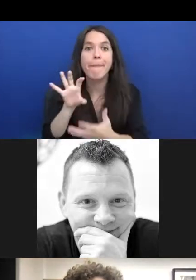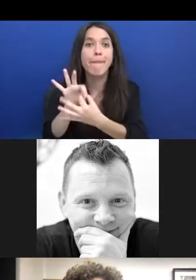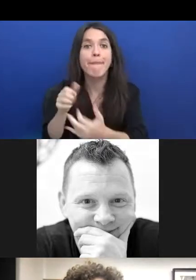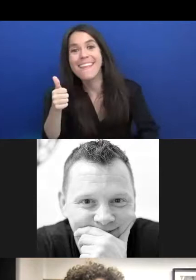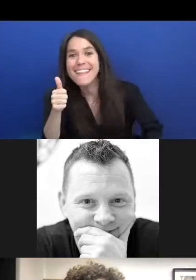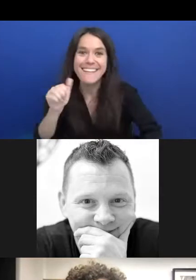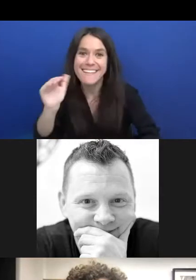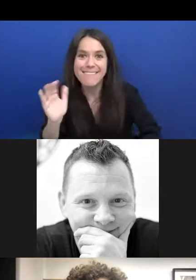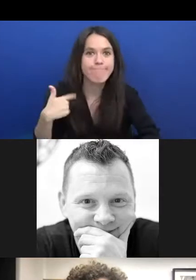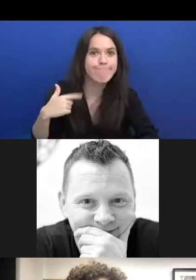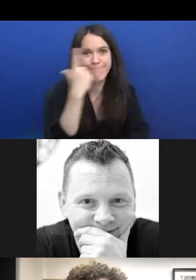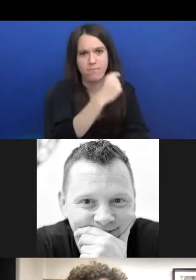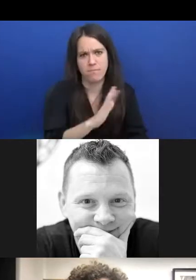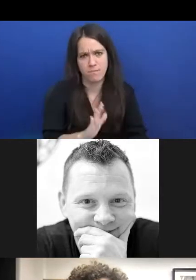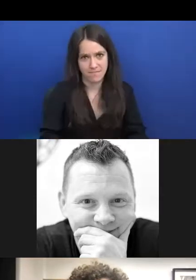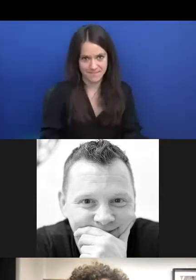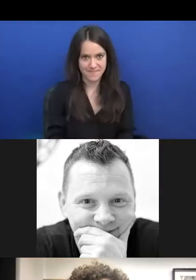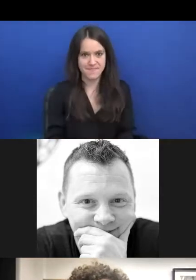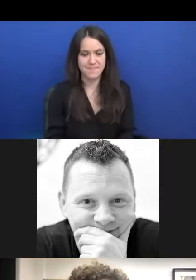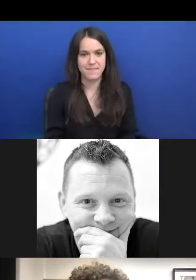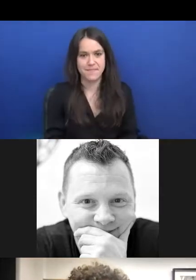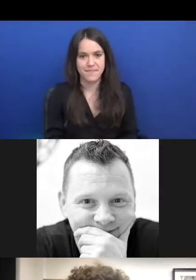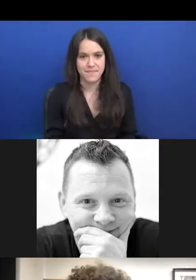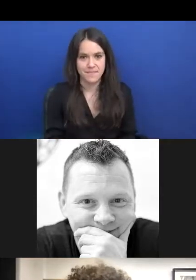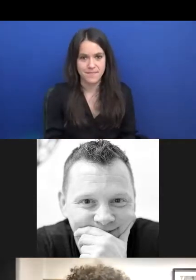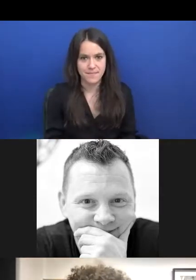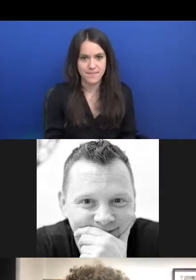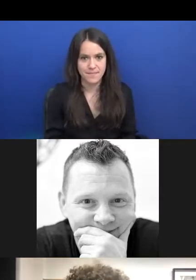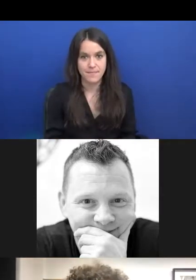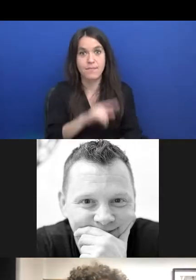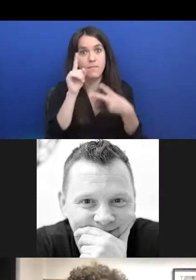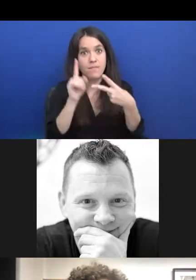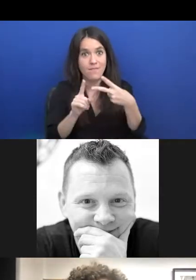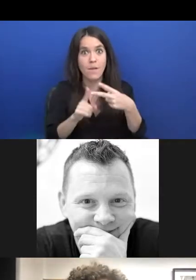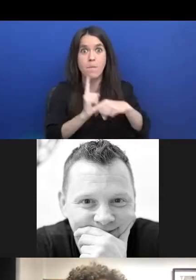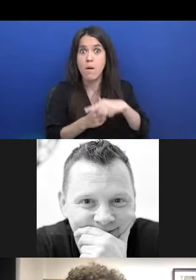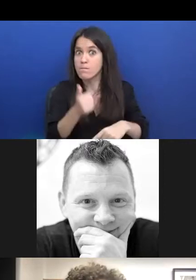and the other things she points out is how dis interdisciplinary it is particularly linguistics